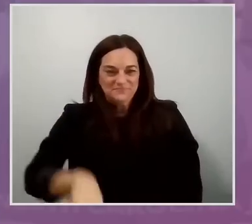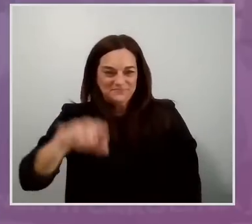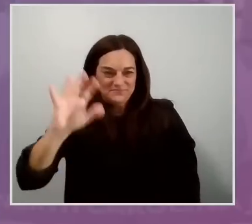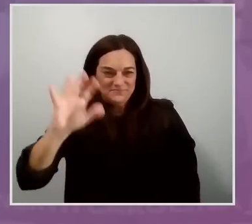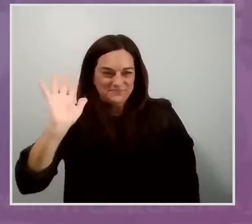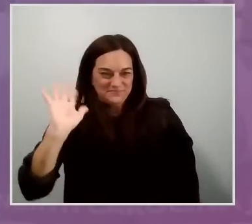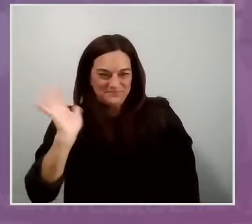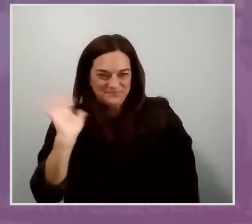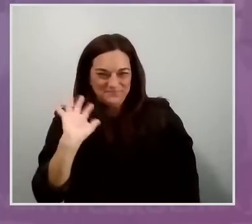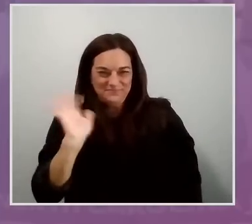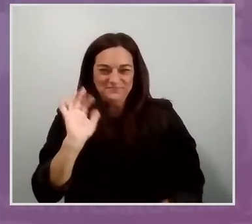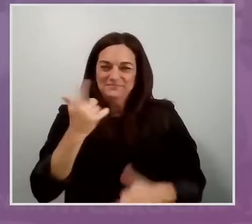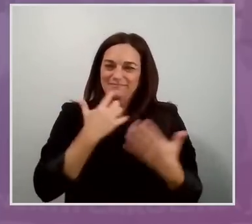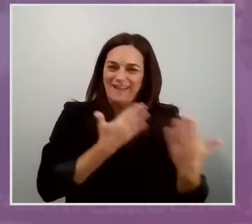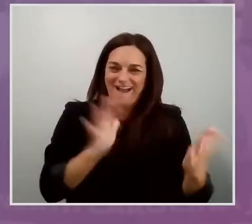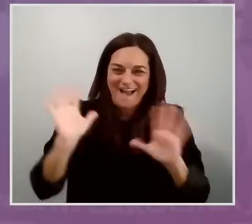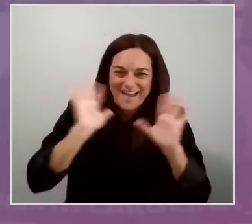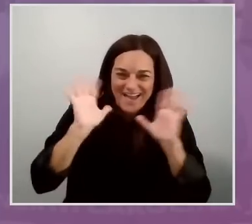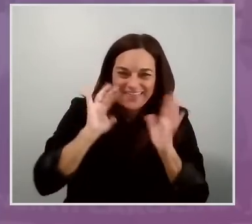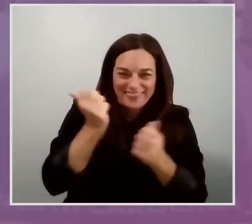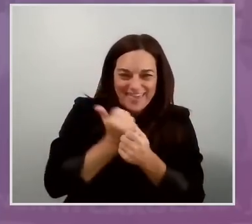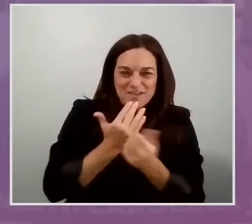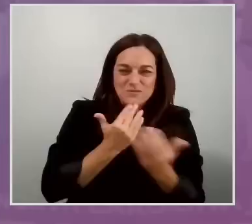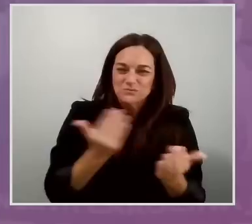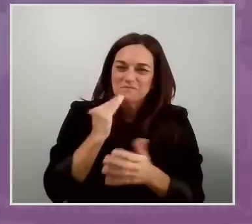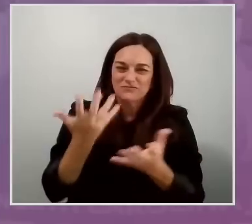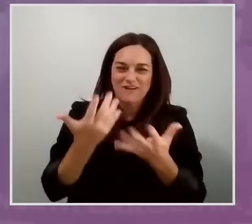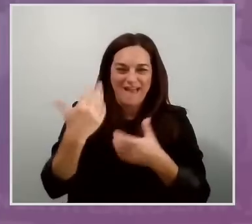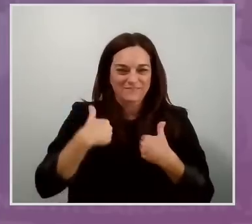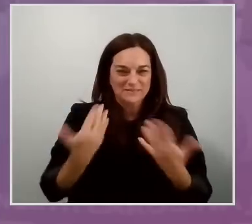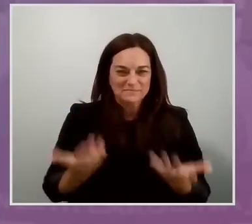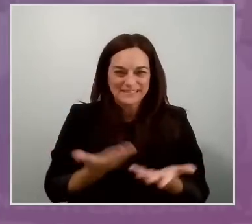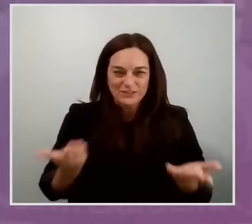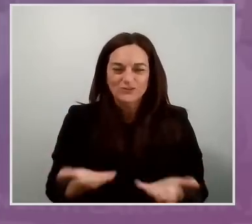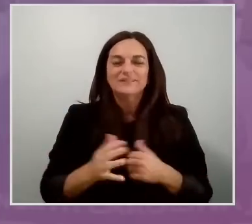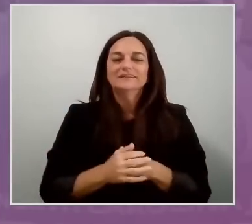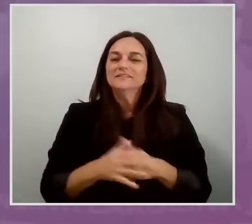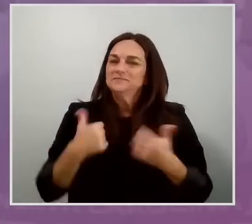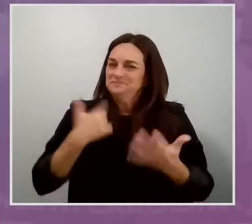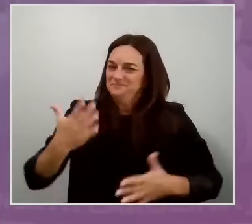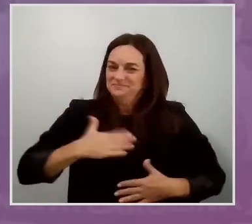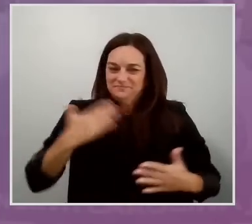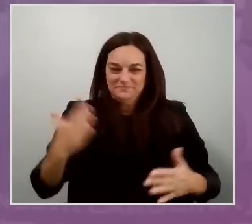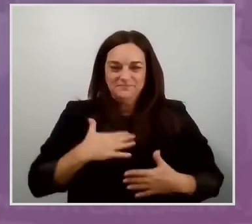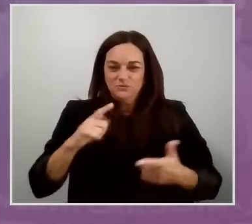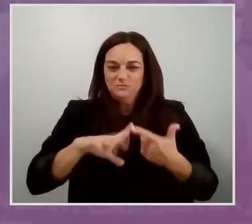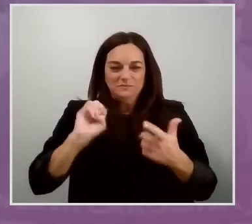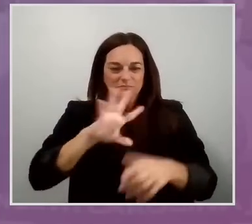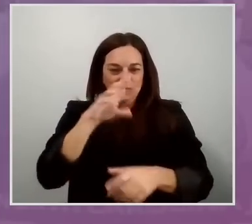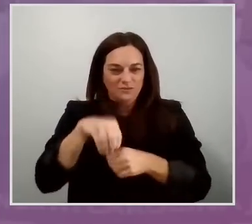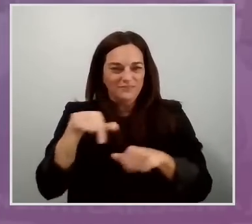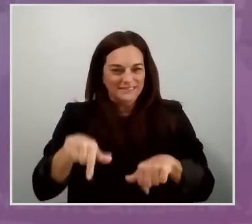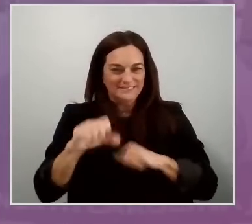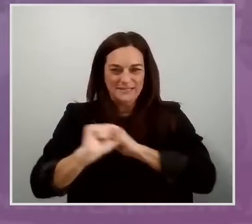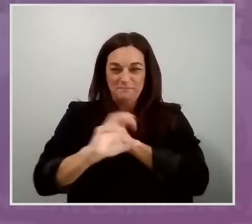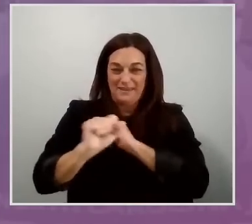AND EAGER TO HEAR WHAT YOU HAVE TO SAY TONIGHT. HI, PASTOR LEE. HI, EVERYONE. THANK YOU SO MUCH FOR HAVING